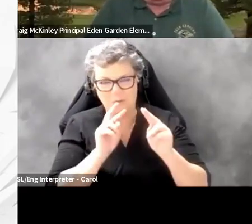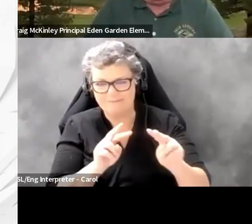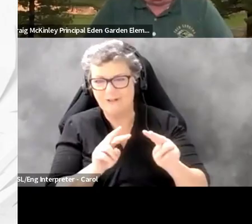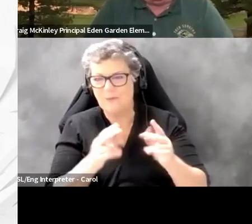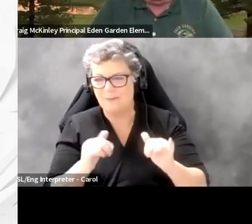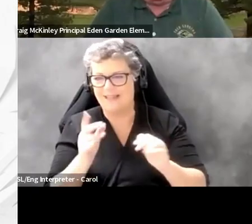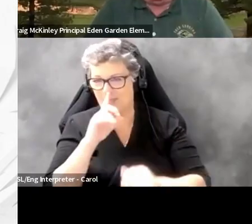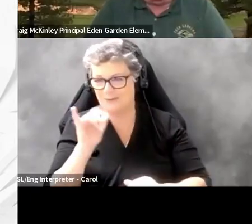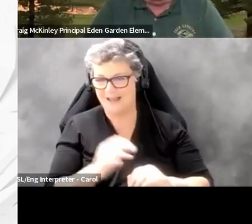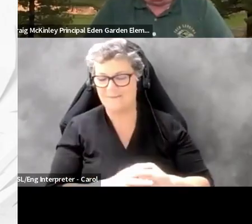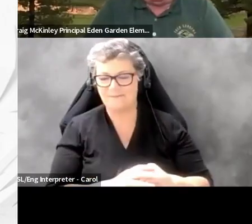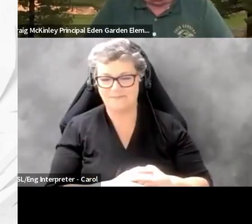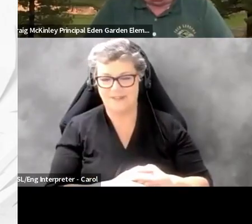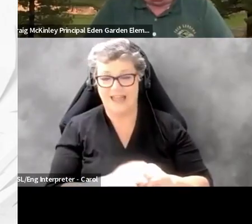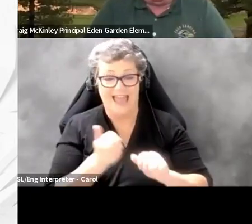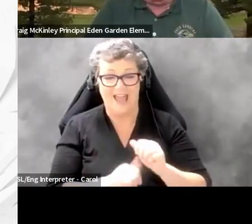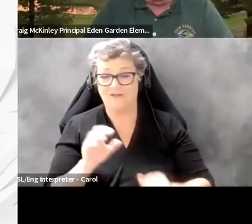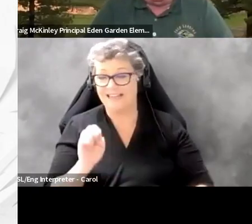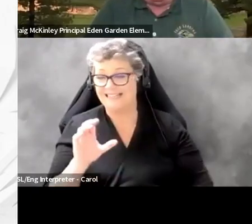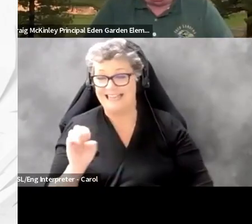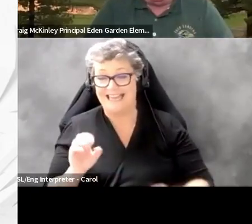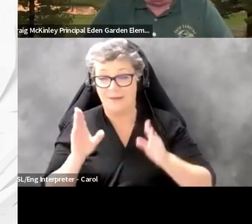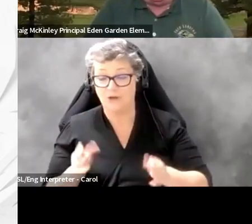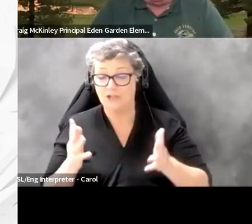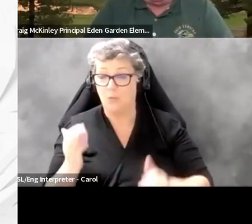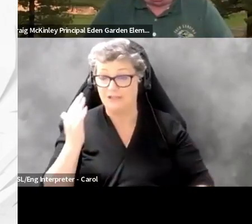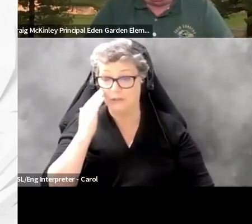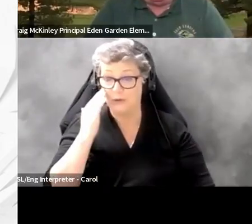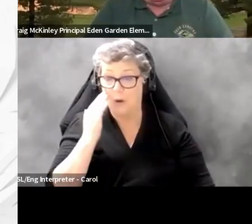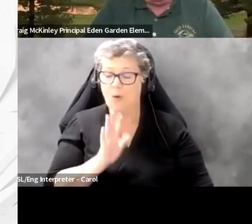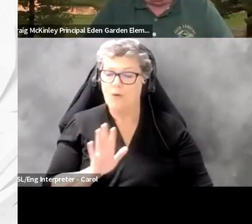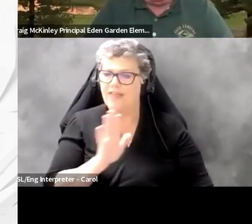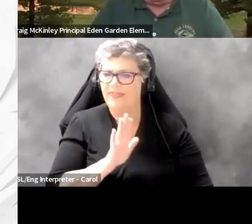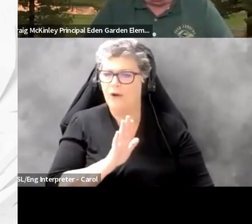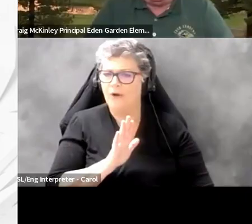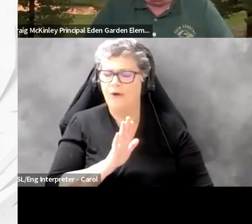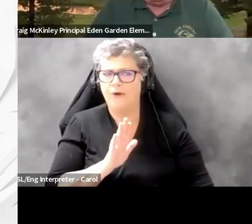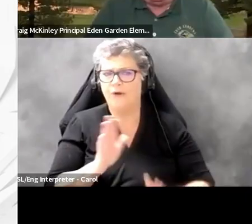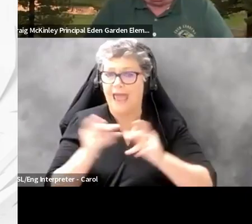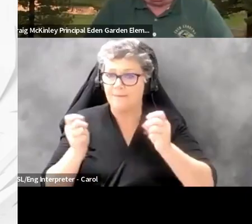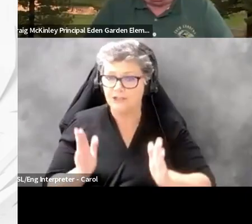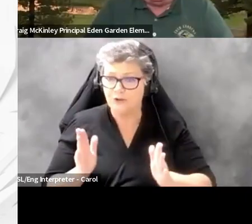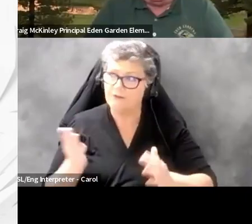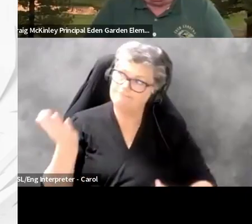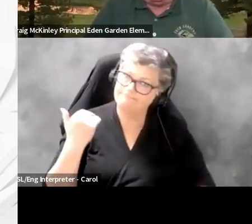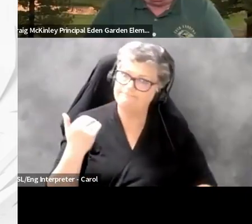every every ECE person wants to know that their administration can come in and see what they're